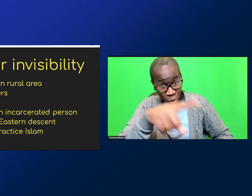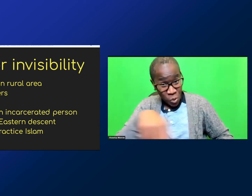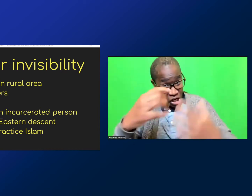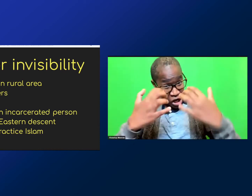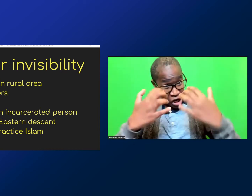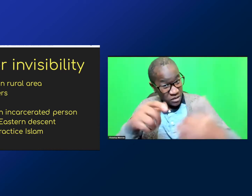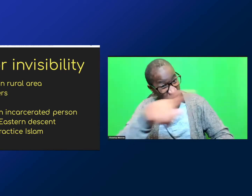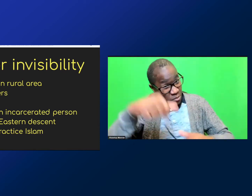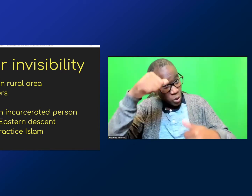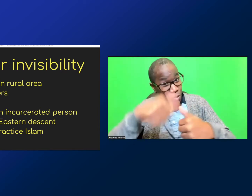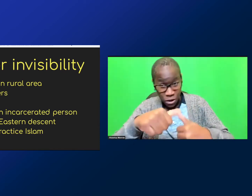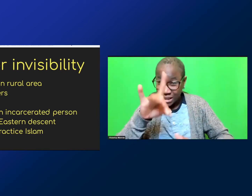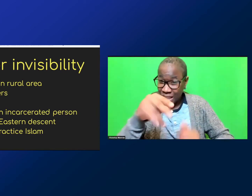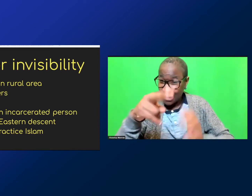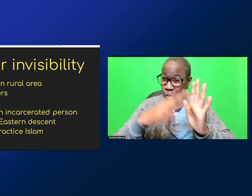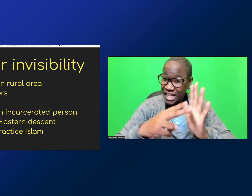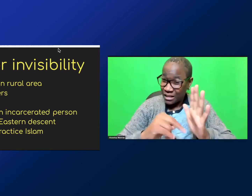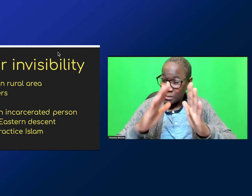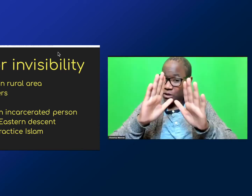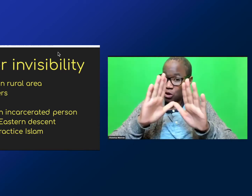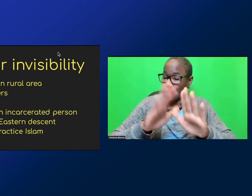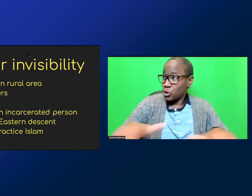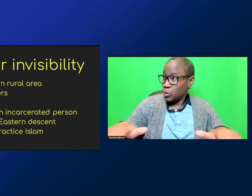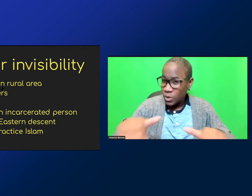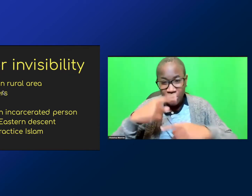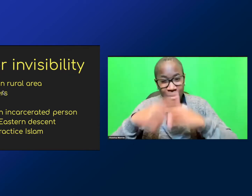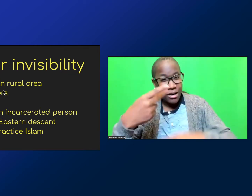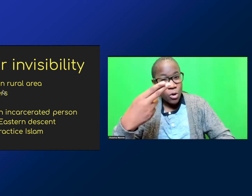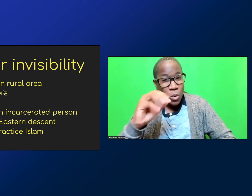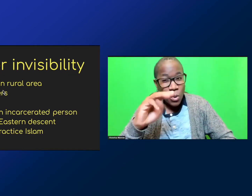even though many people are experiencing homelessness i bet you wouldn't really be